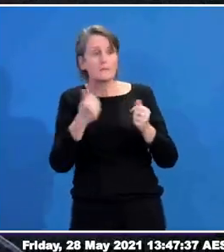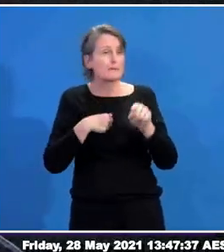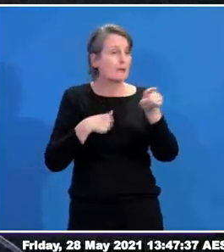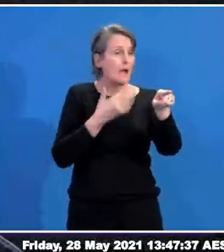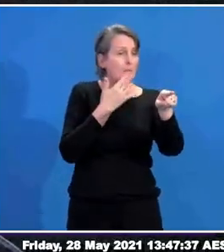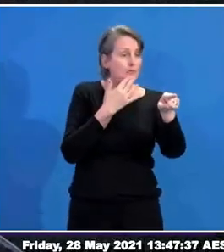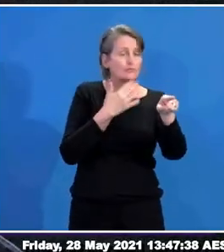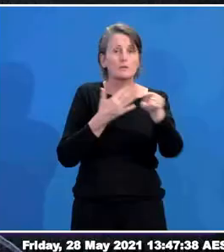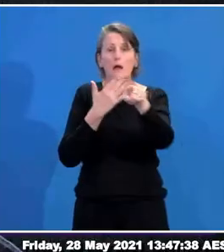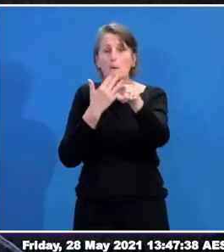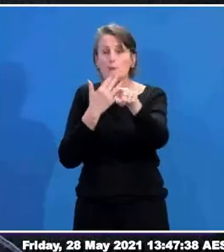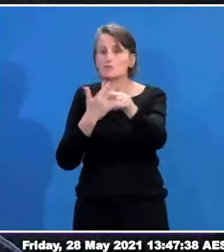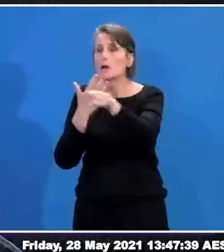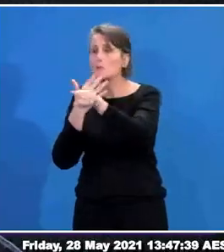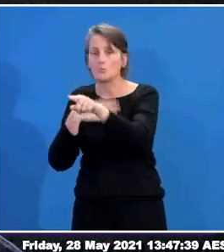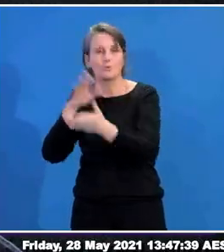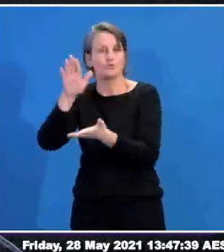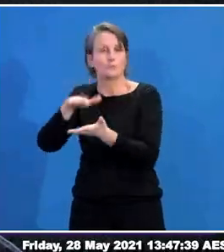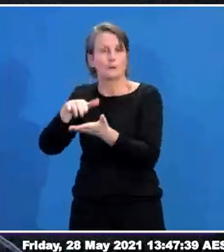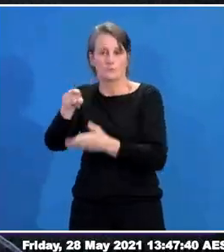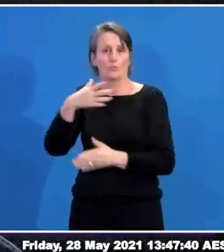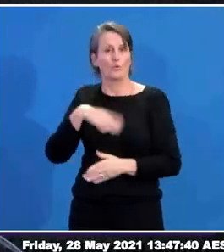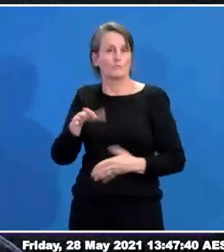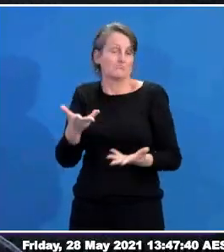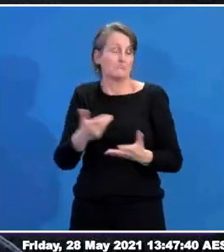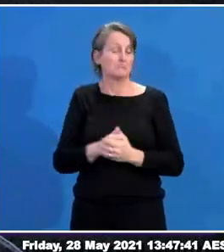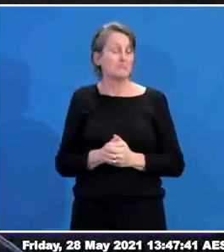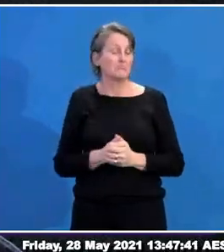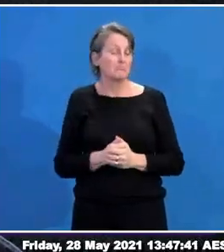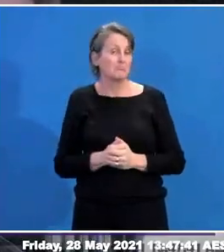rate to give them flexibility to use other parts of their plans in other ways.